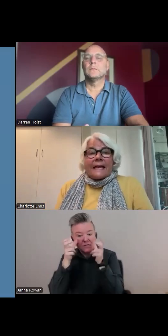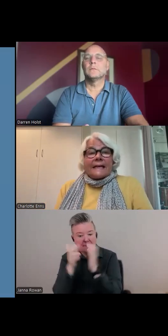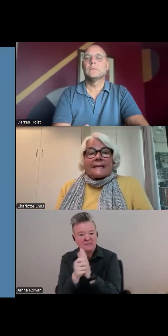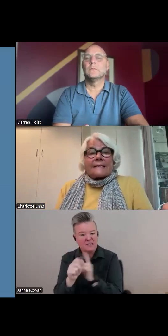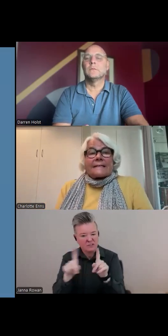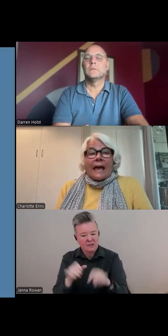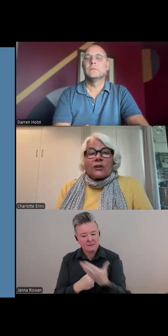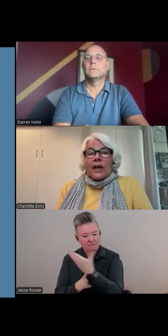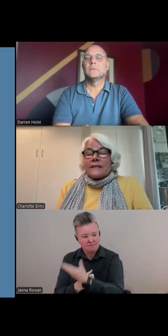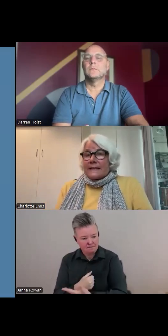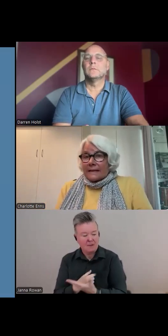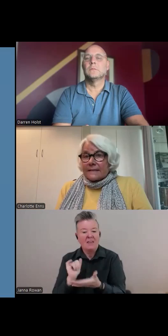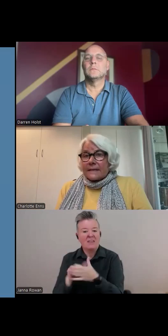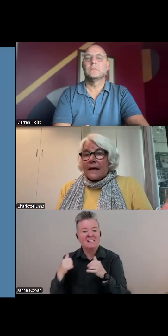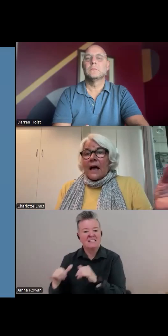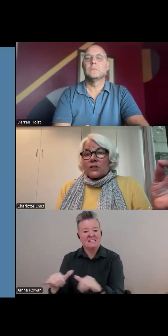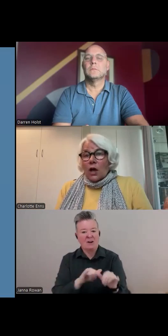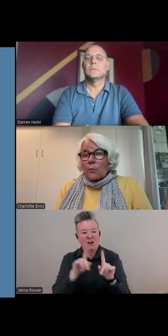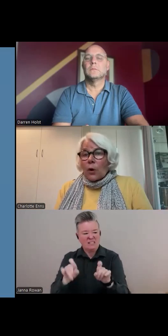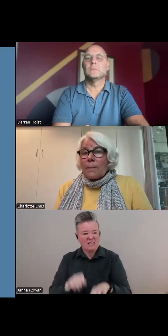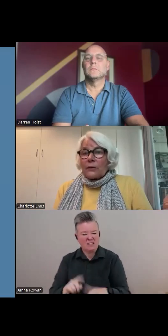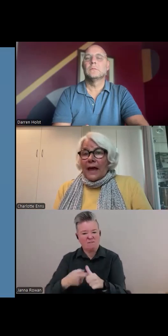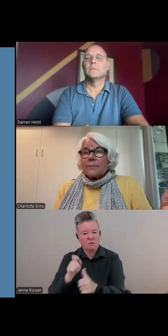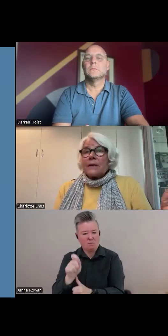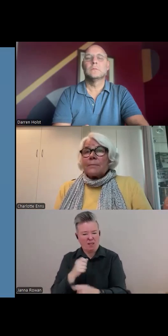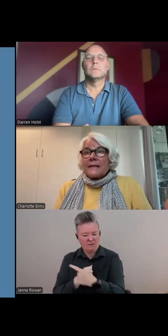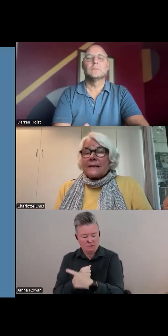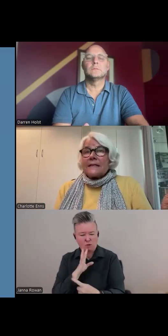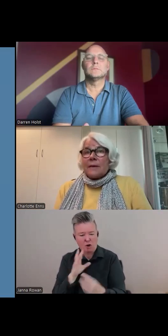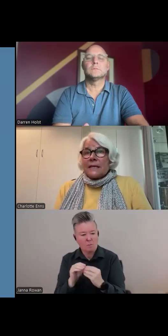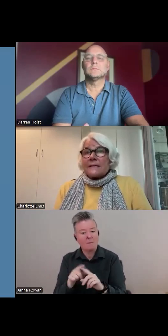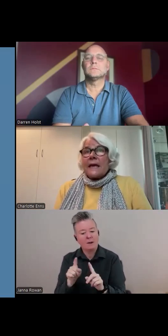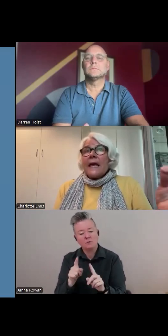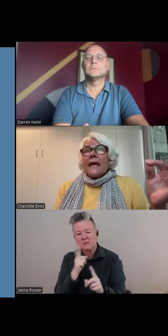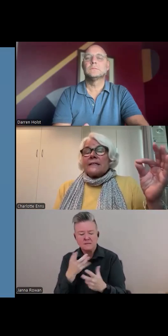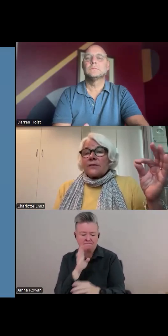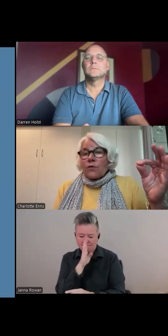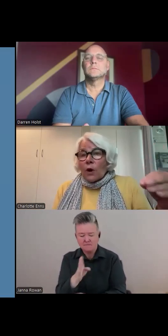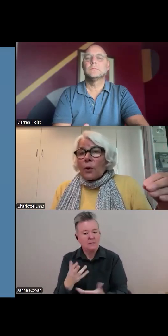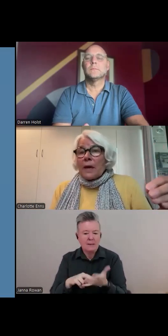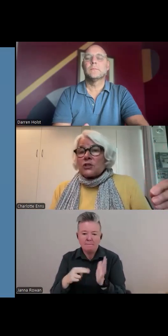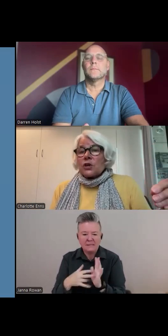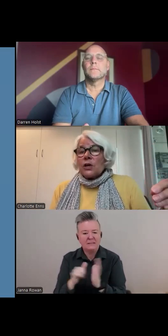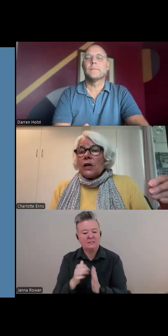It is a standardized test. I'll talk more about that. But it basically means it's a formal measure.